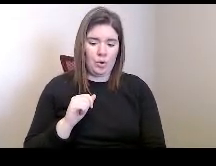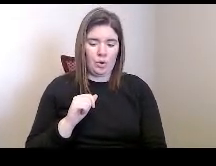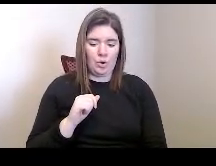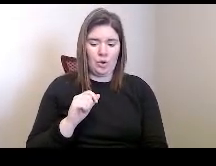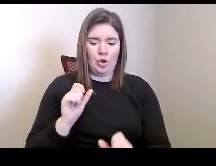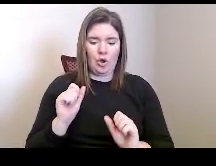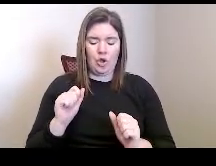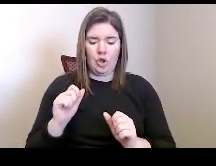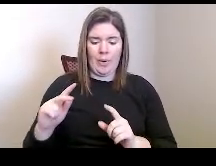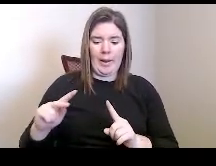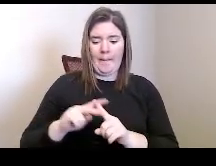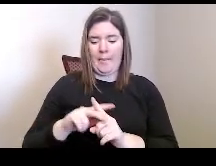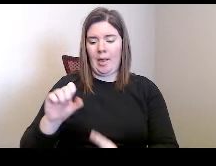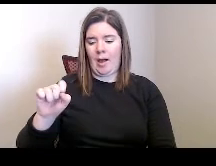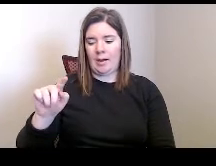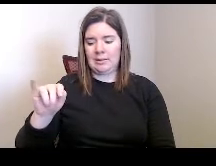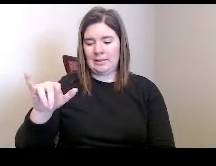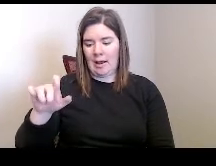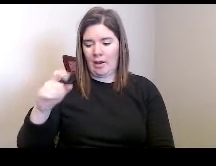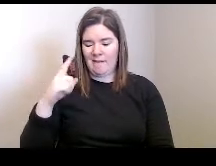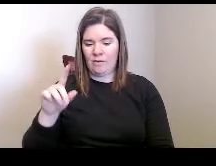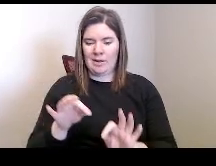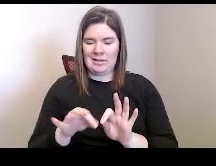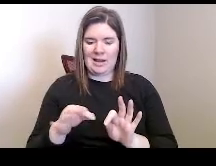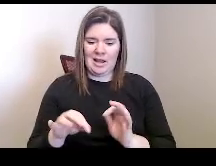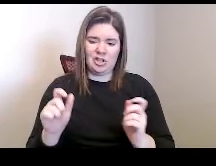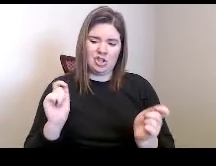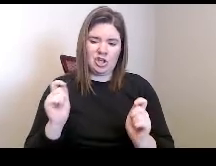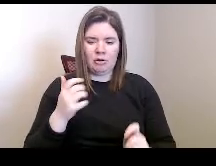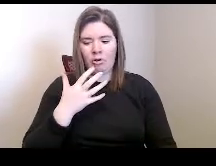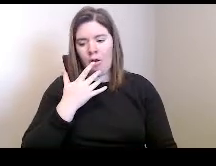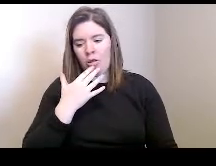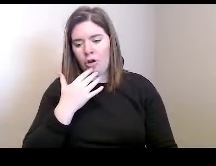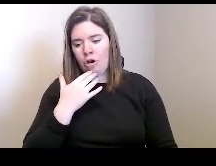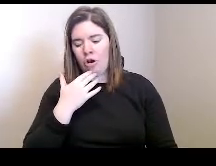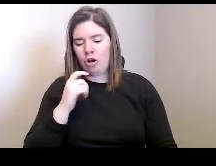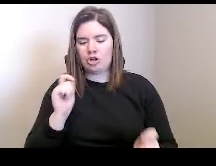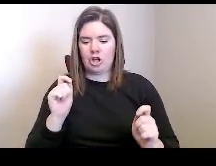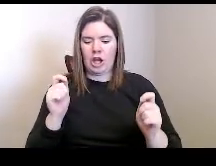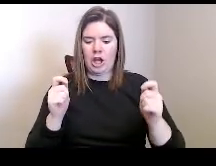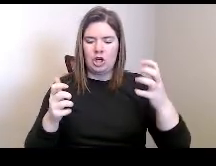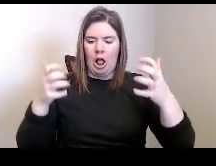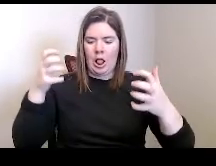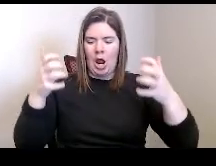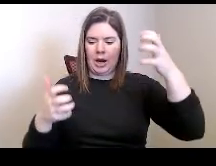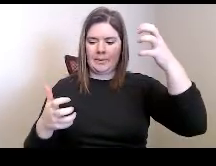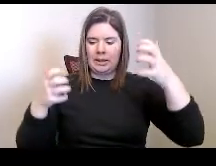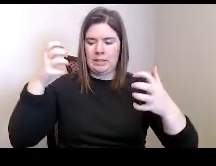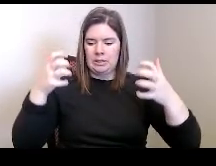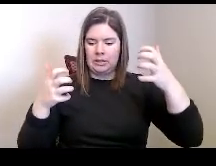quickly change things like colors or alignment. It also allows us to do things like embedded table